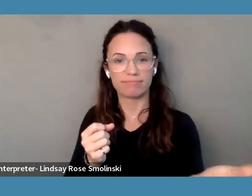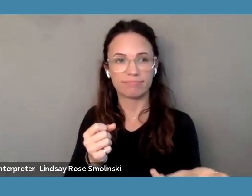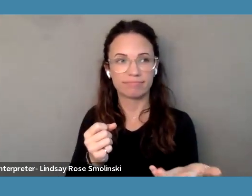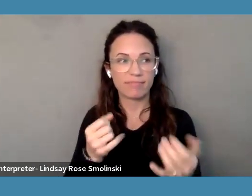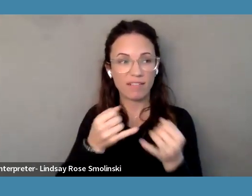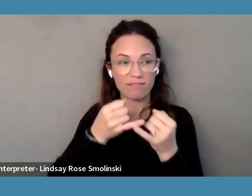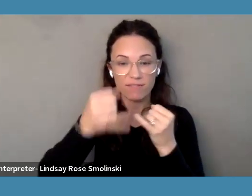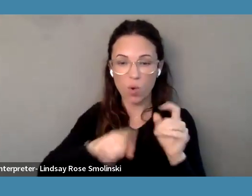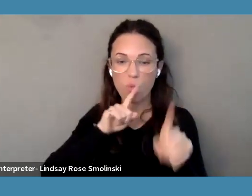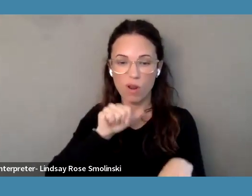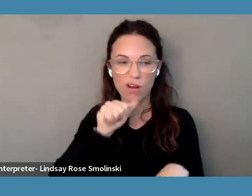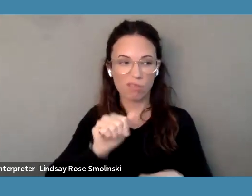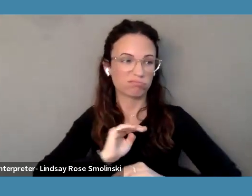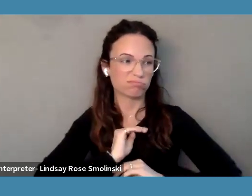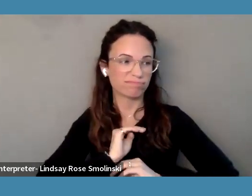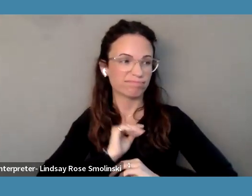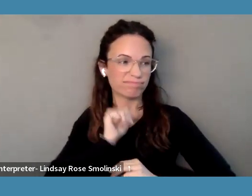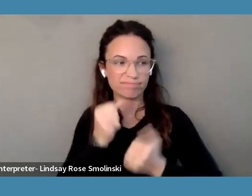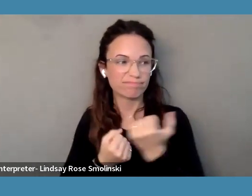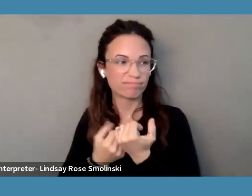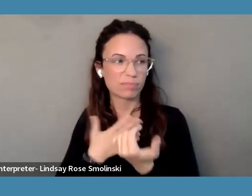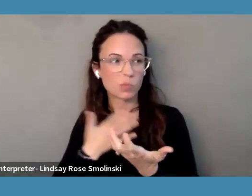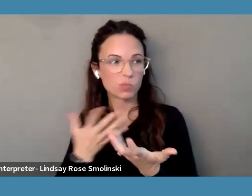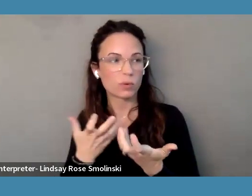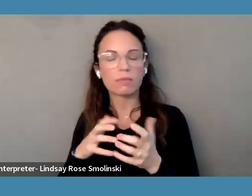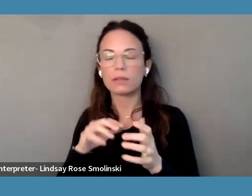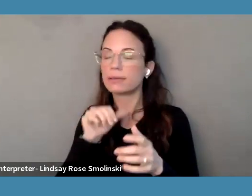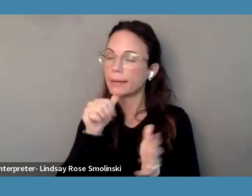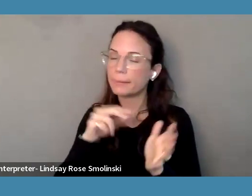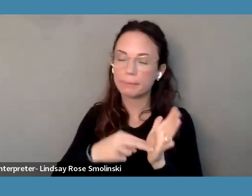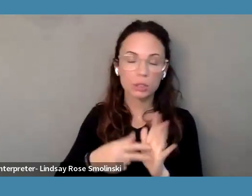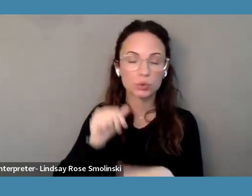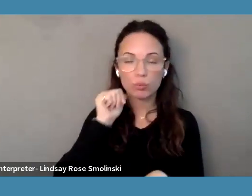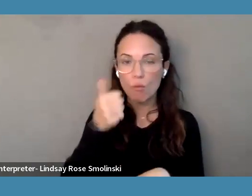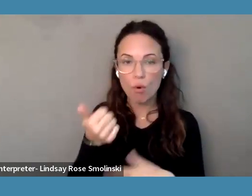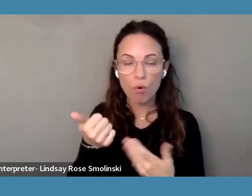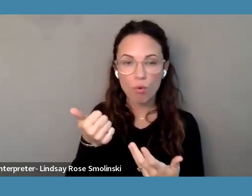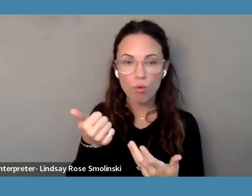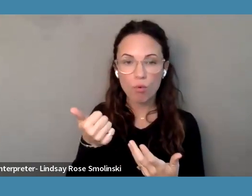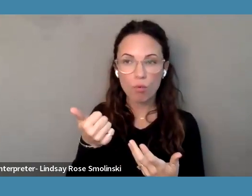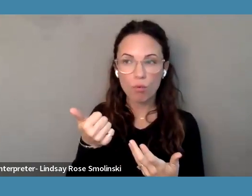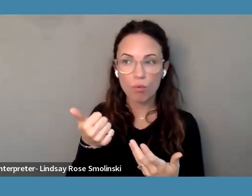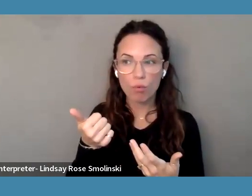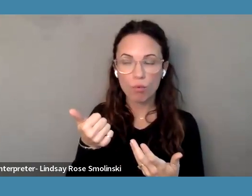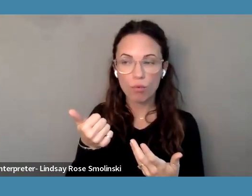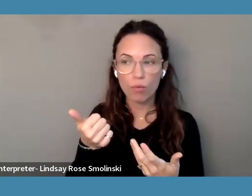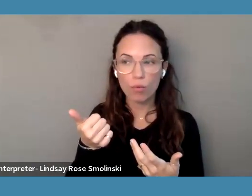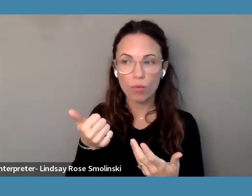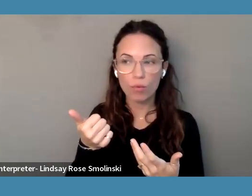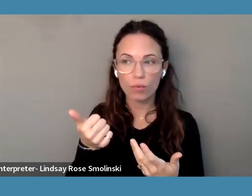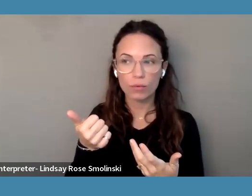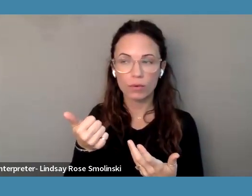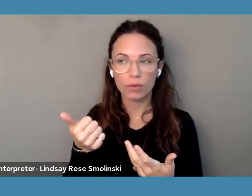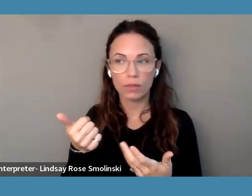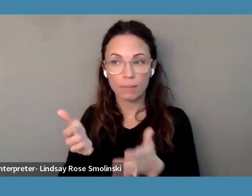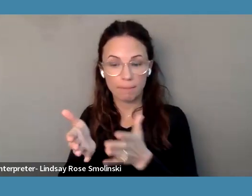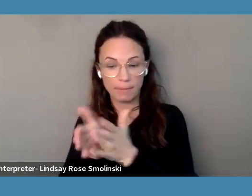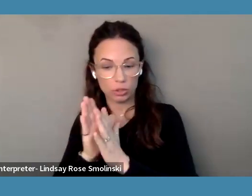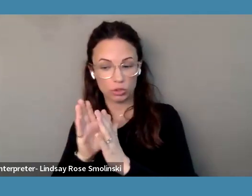That's not to say even tomorrow that's, you know, petitioners needs don't change and that now you're requesting, you know,